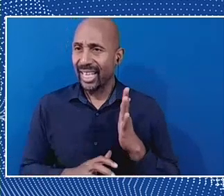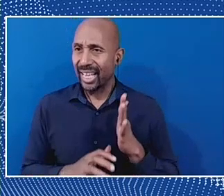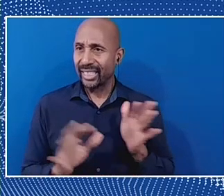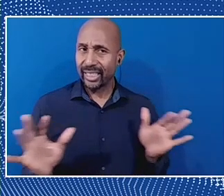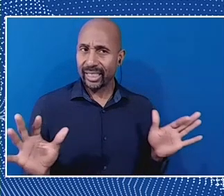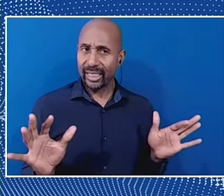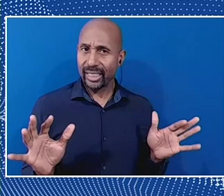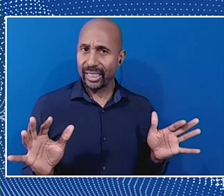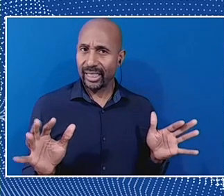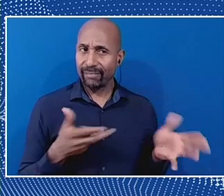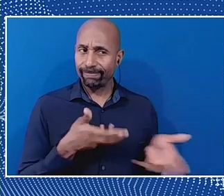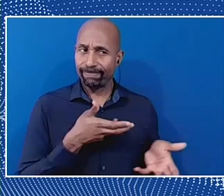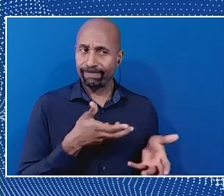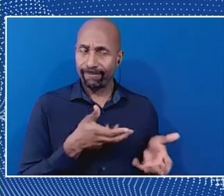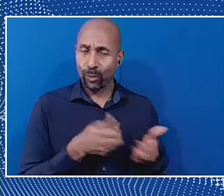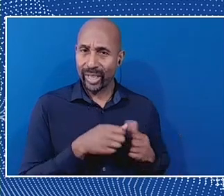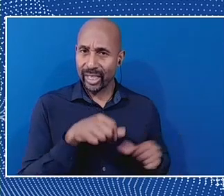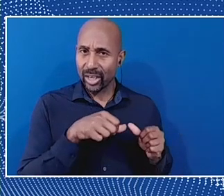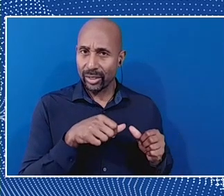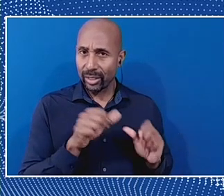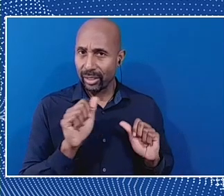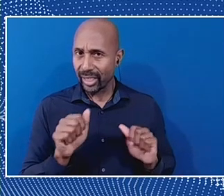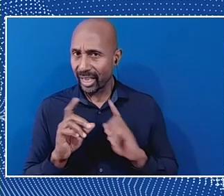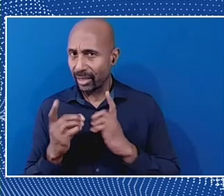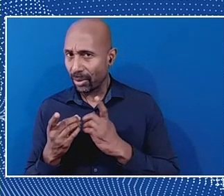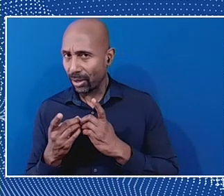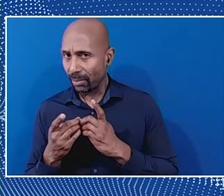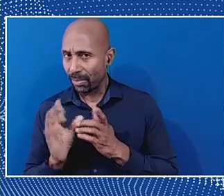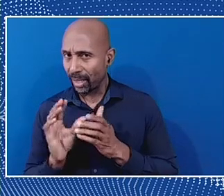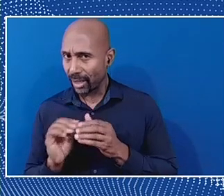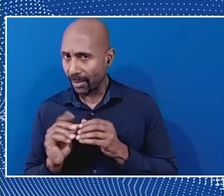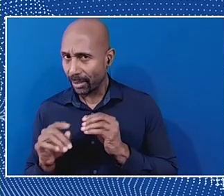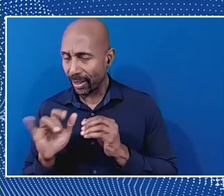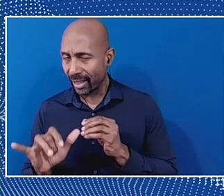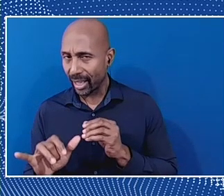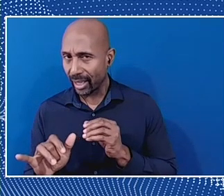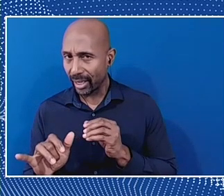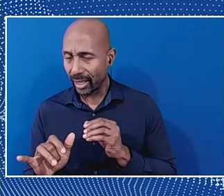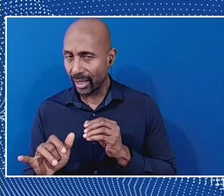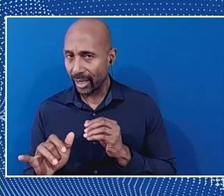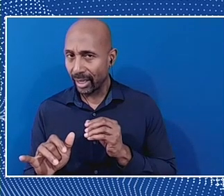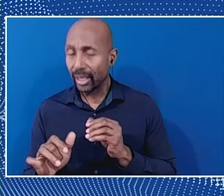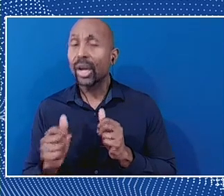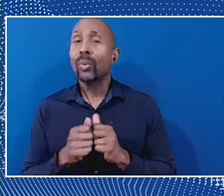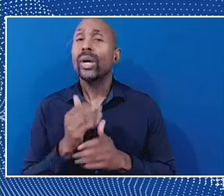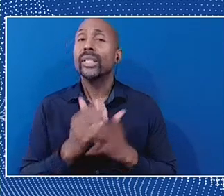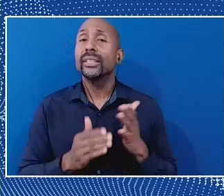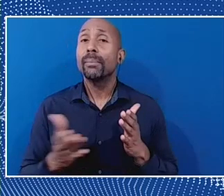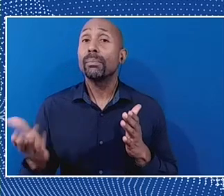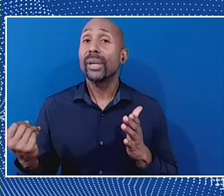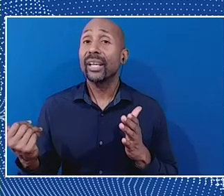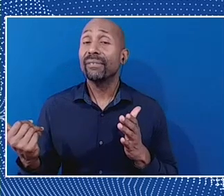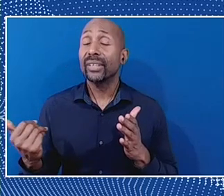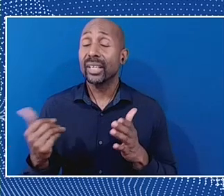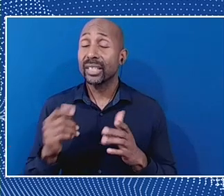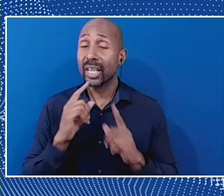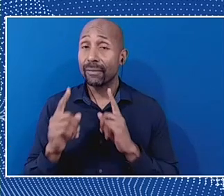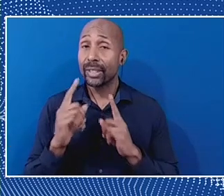the Department can voice that over because in some earlier conversations, it was framed as, you know, we have already